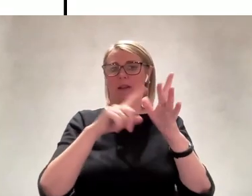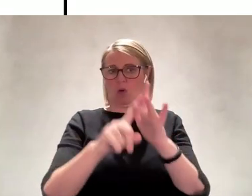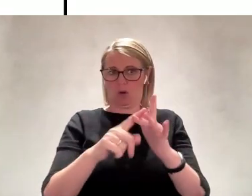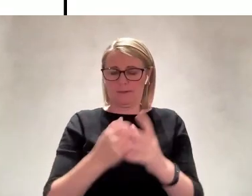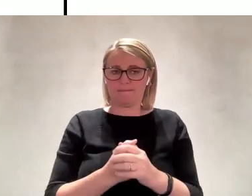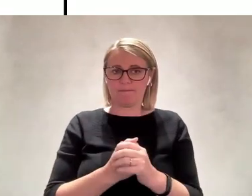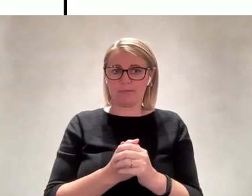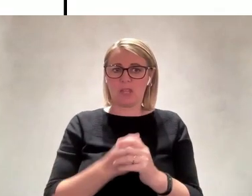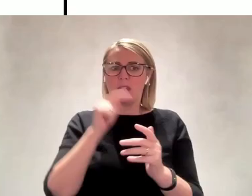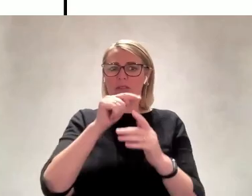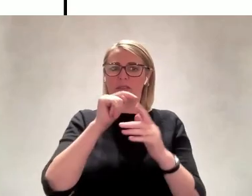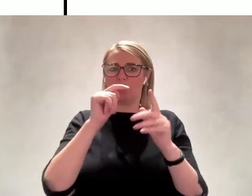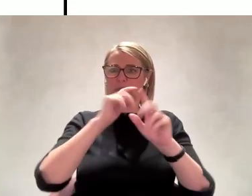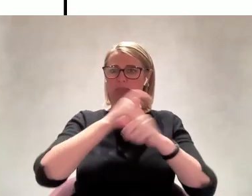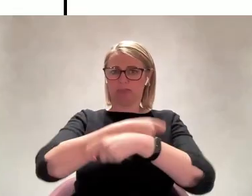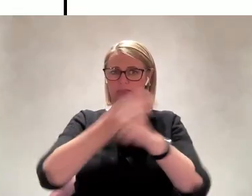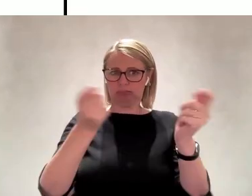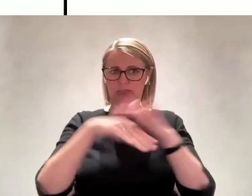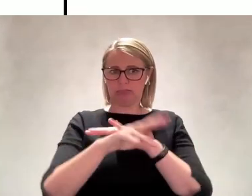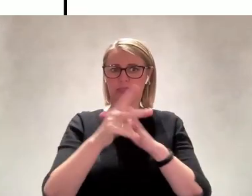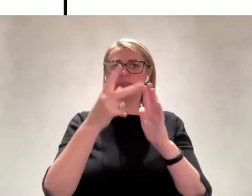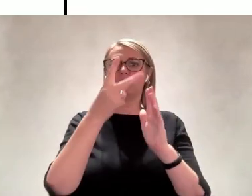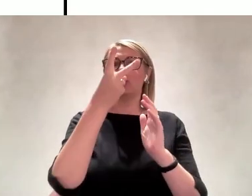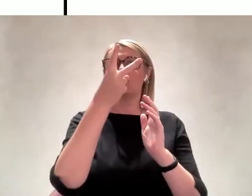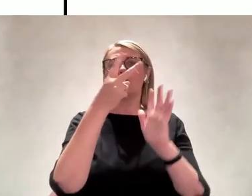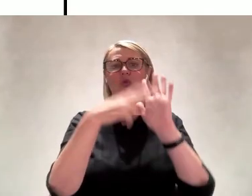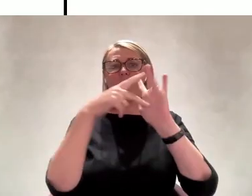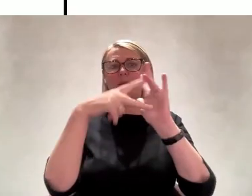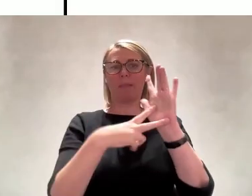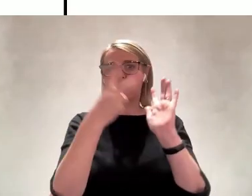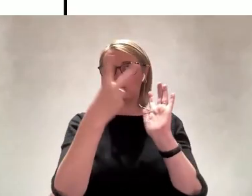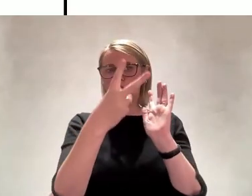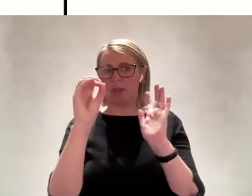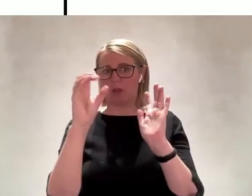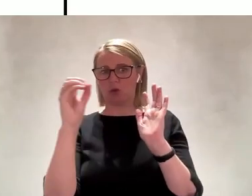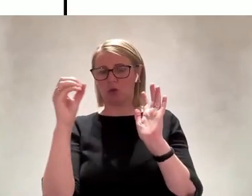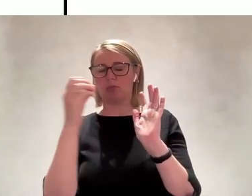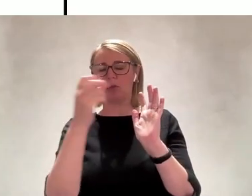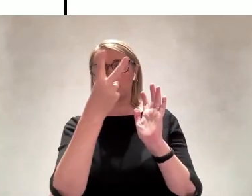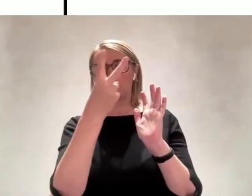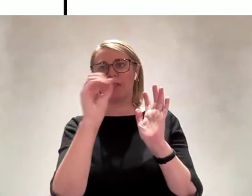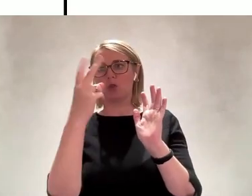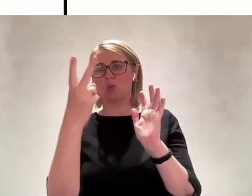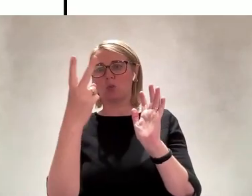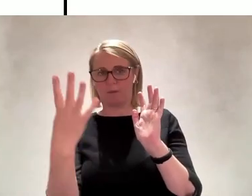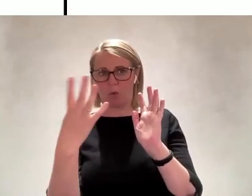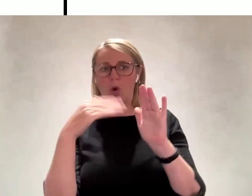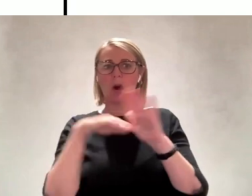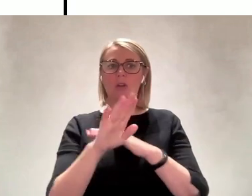This was issued in November 2024 and sets out that VPS personnel